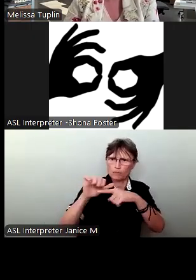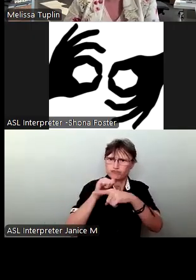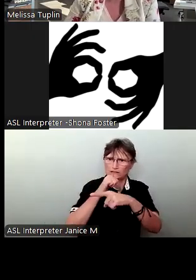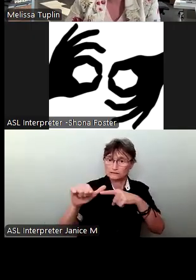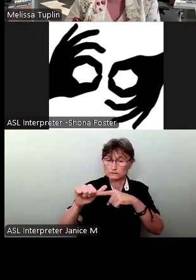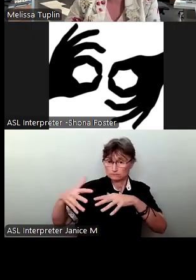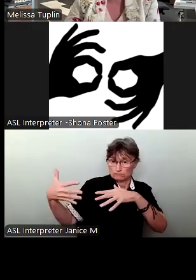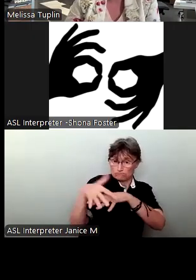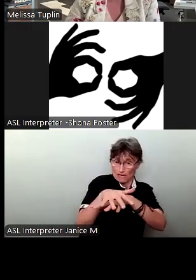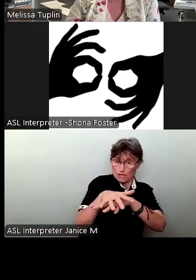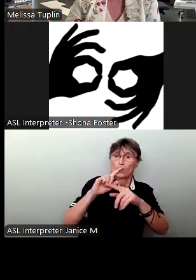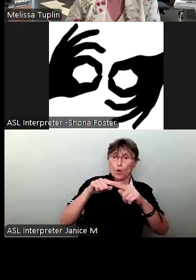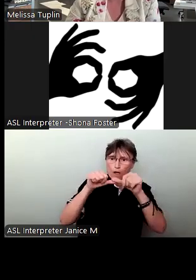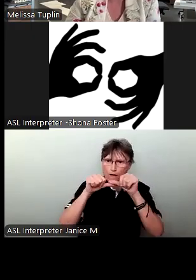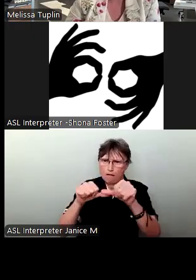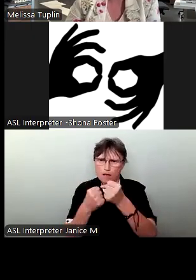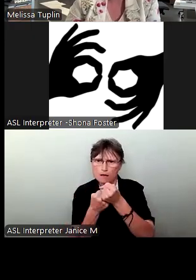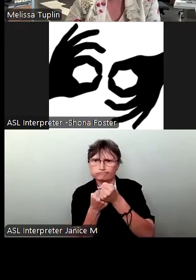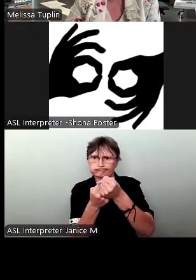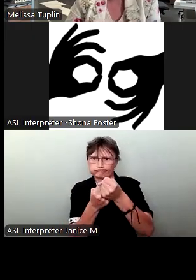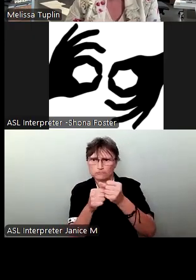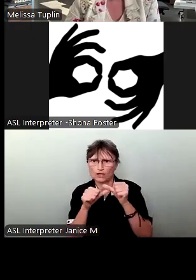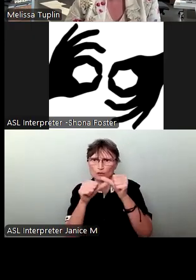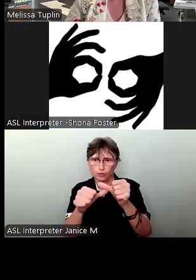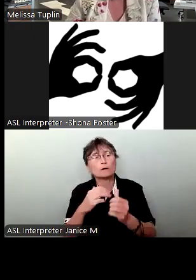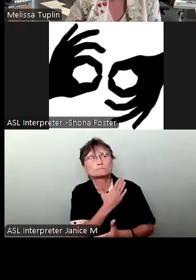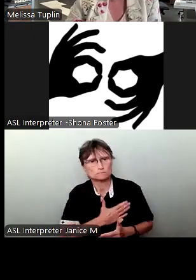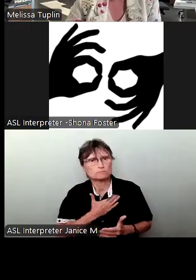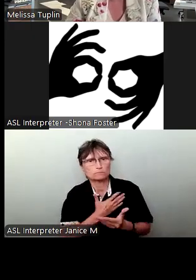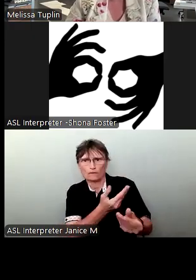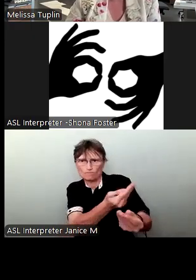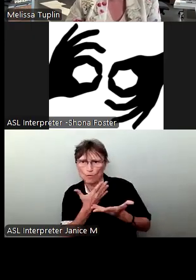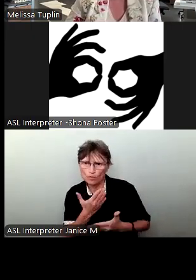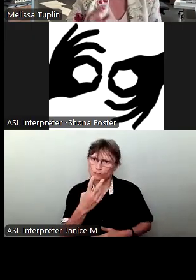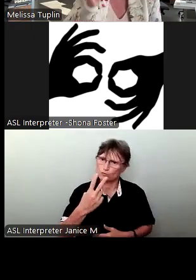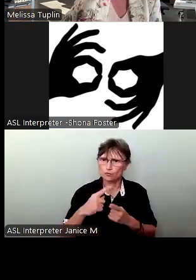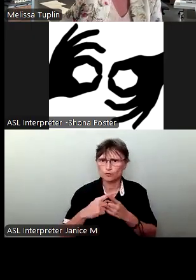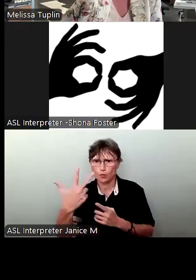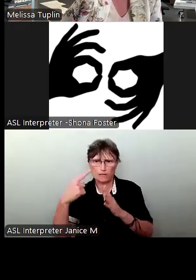again, give two or three specific examples. If you're able to, the support materials are